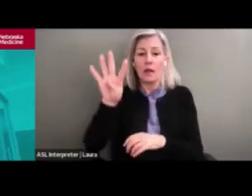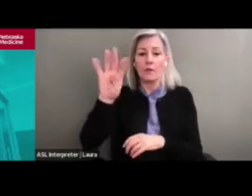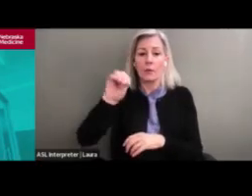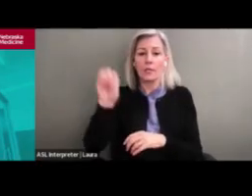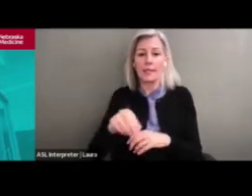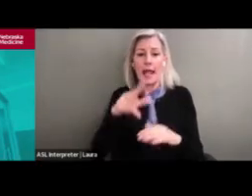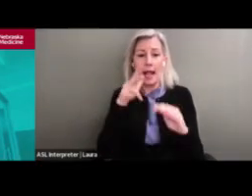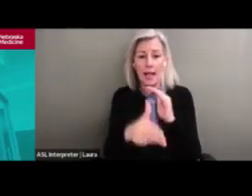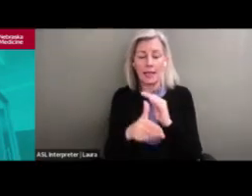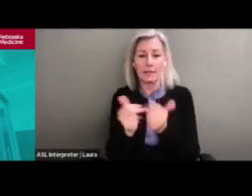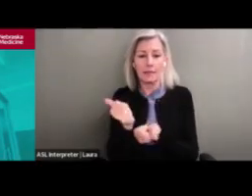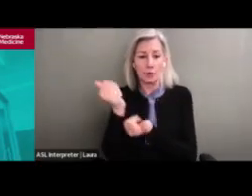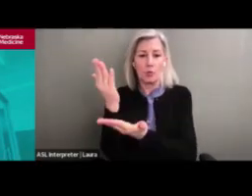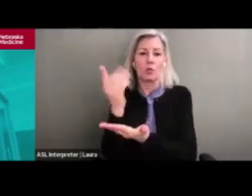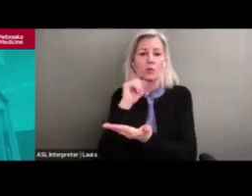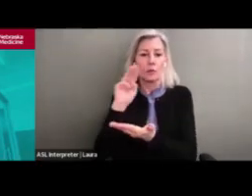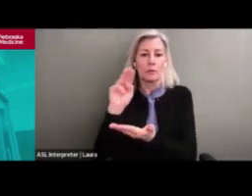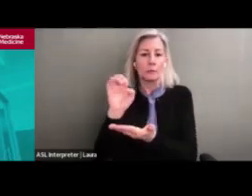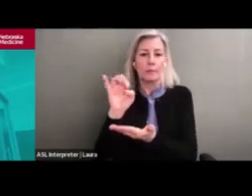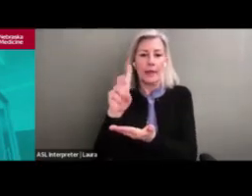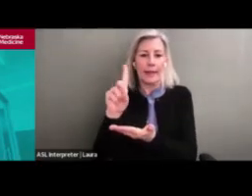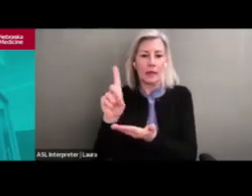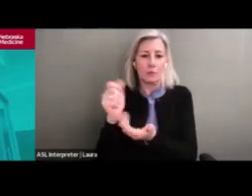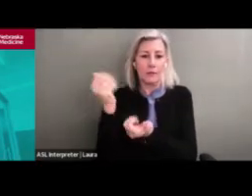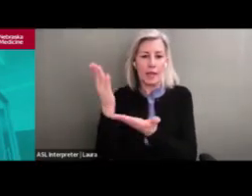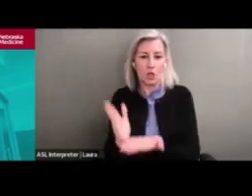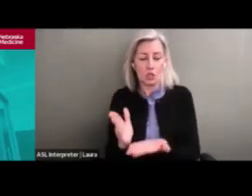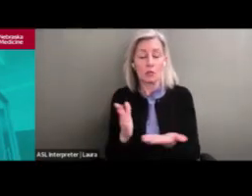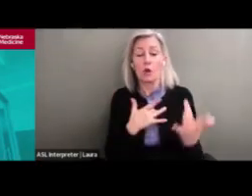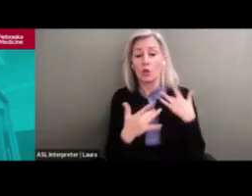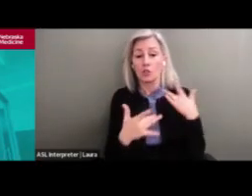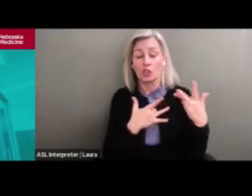$22 million in disability cuts,